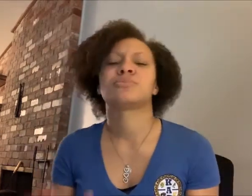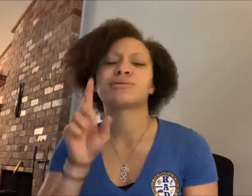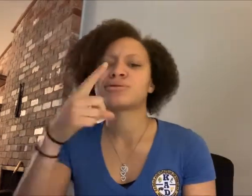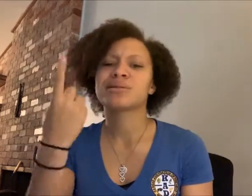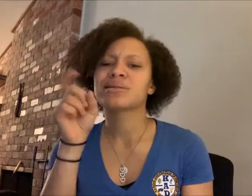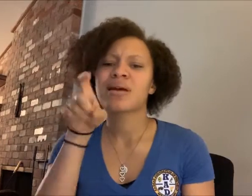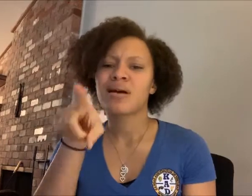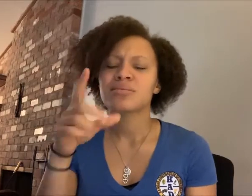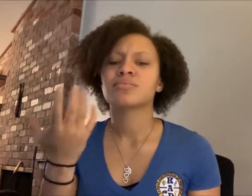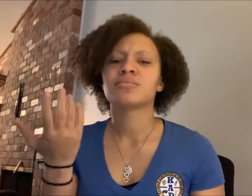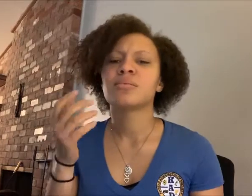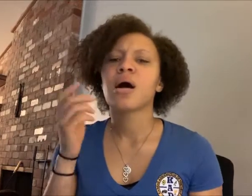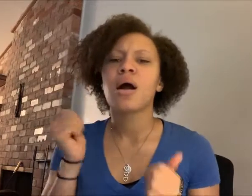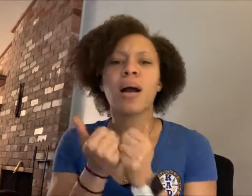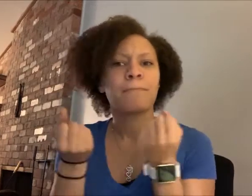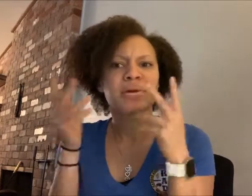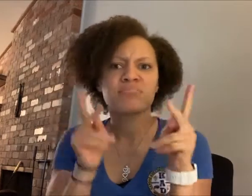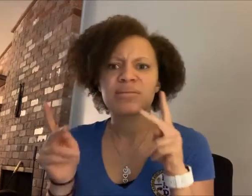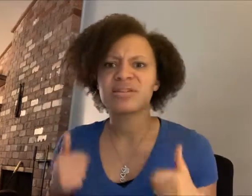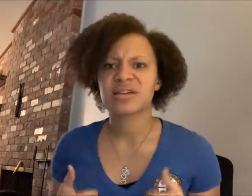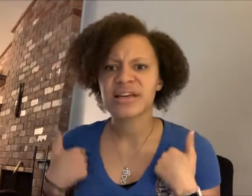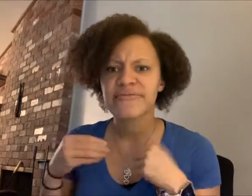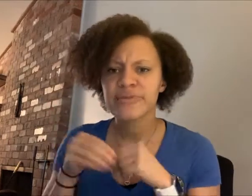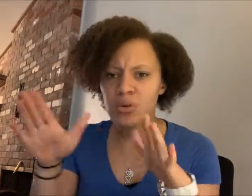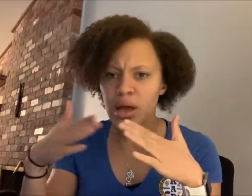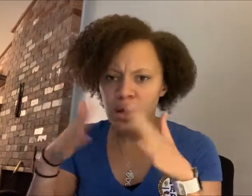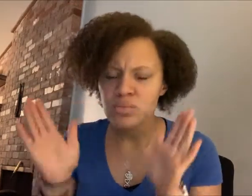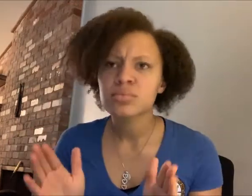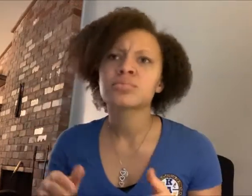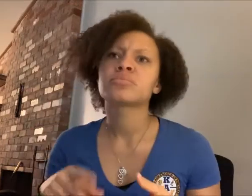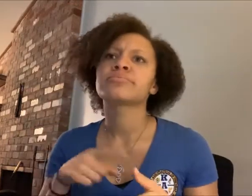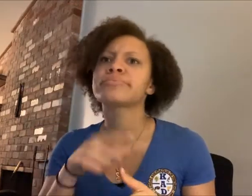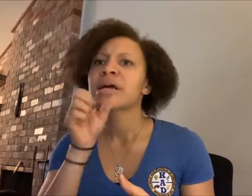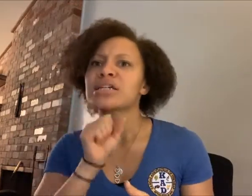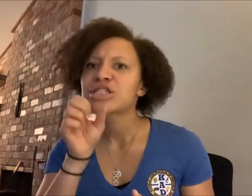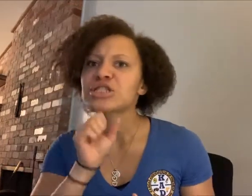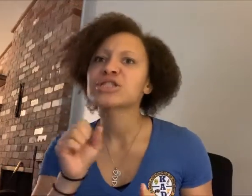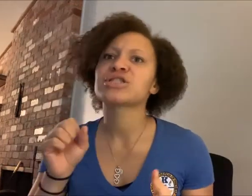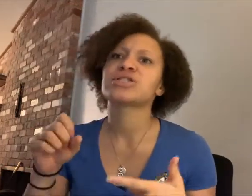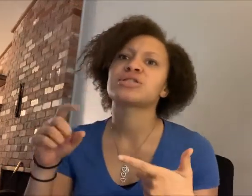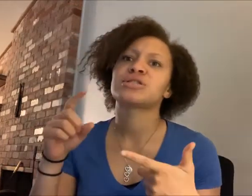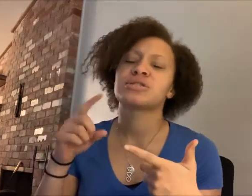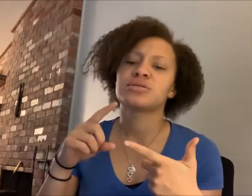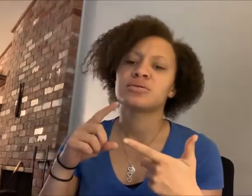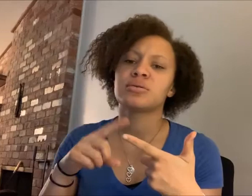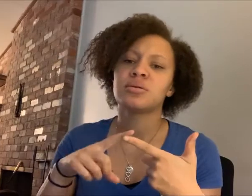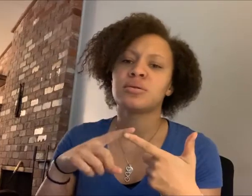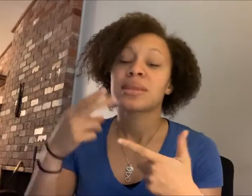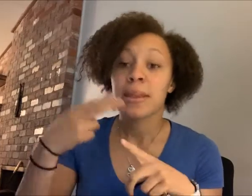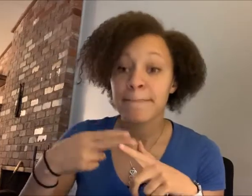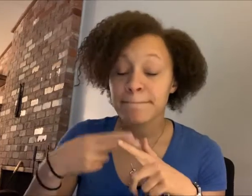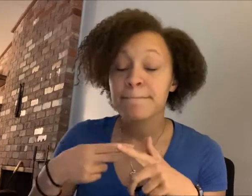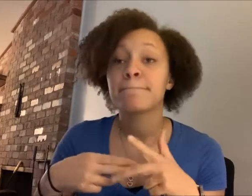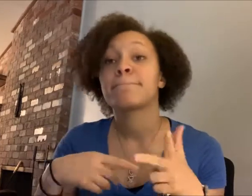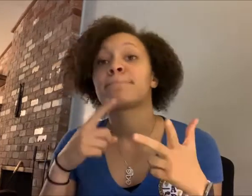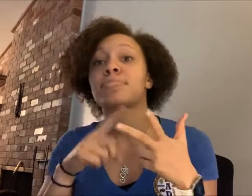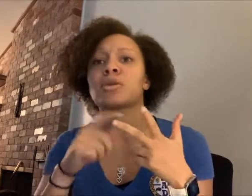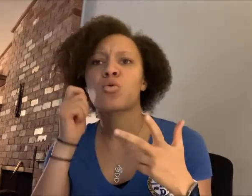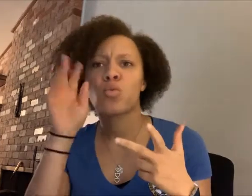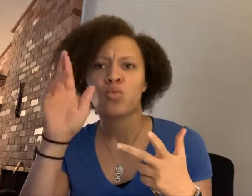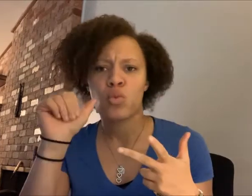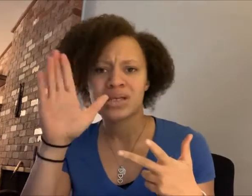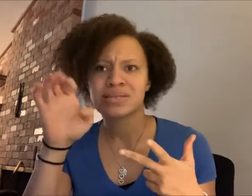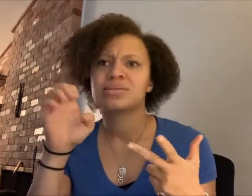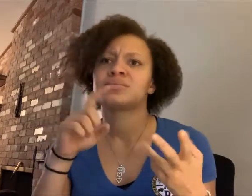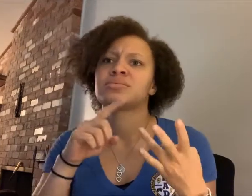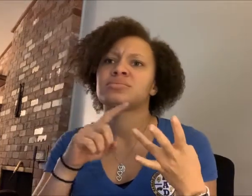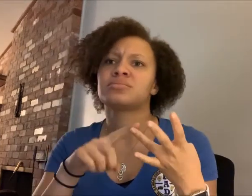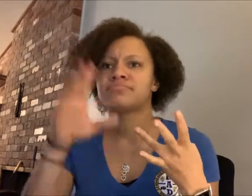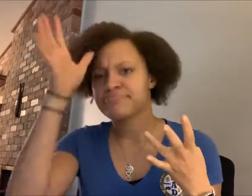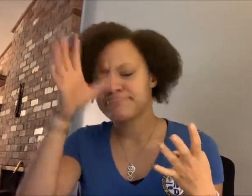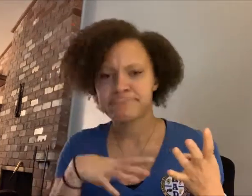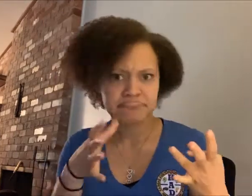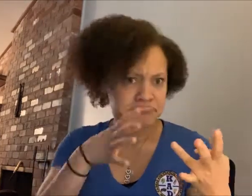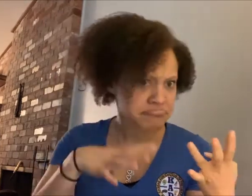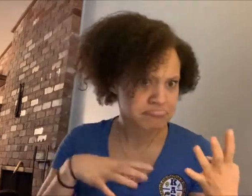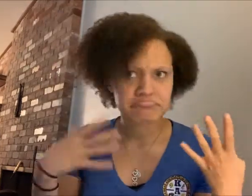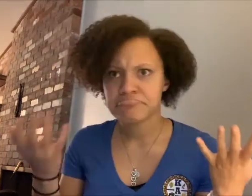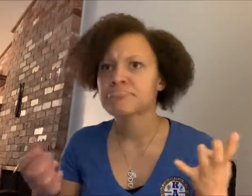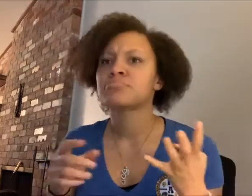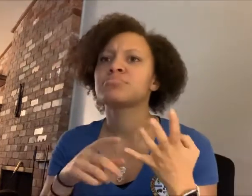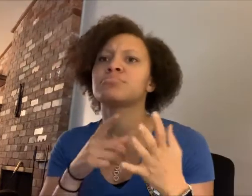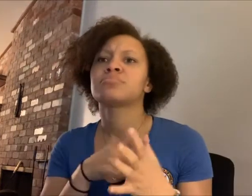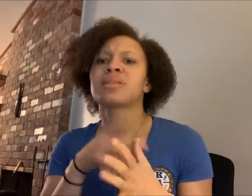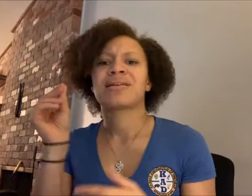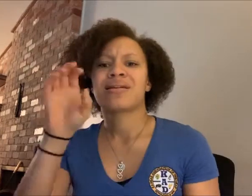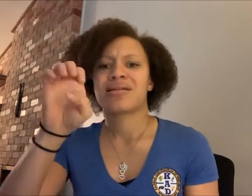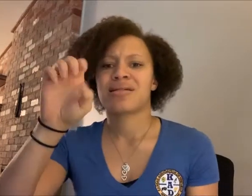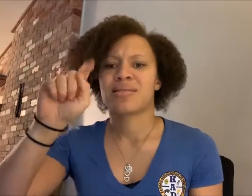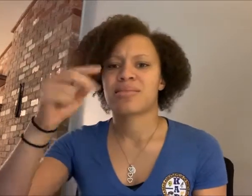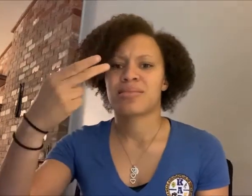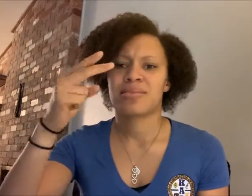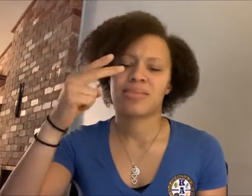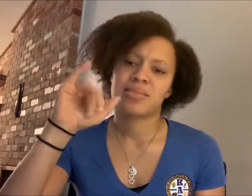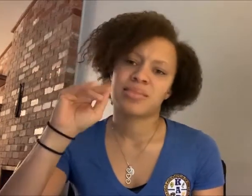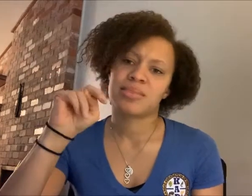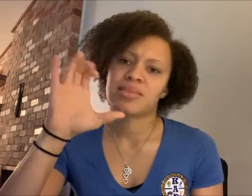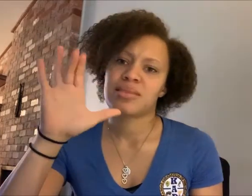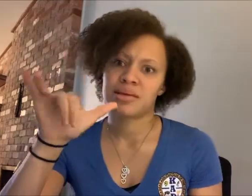they will ask you for how many people living in your house, ages, name, race, gender, ethnicity